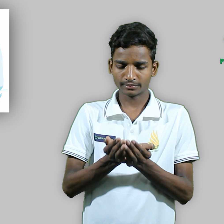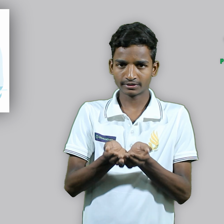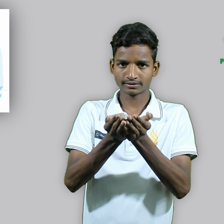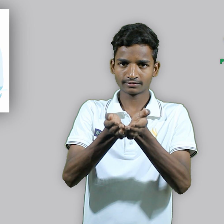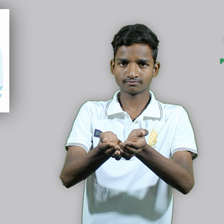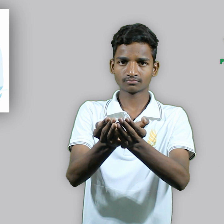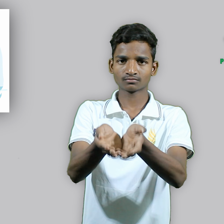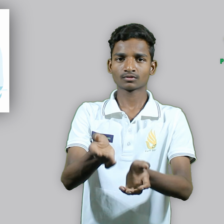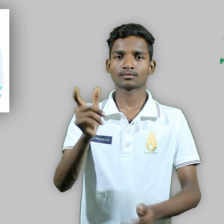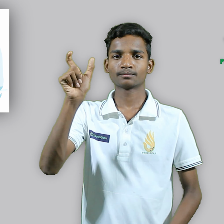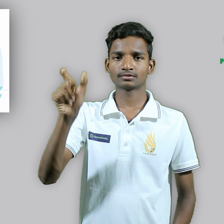Sailor